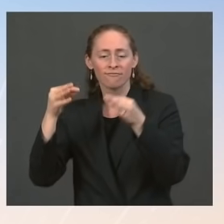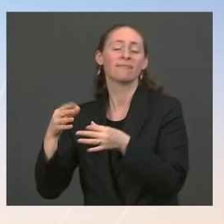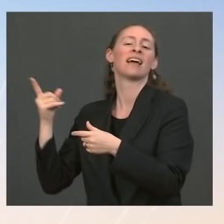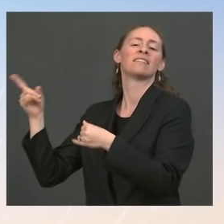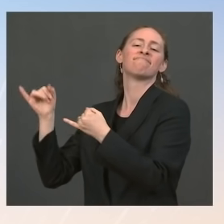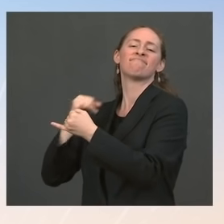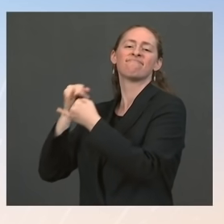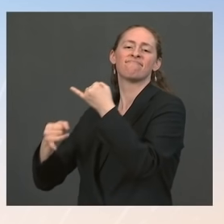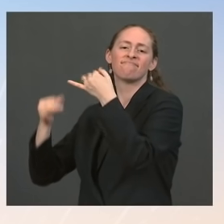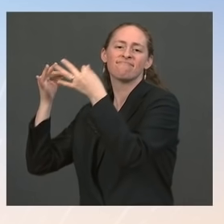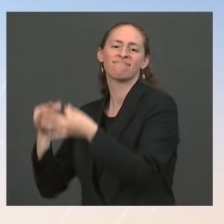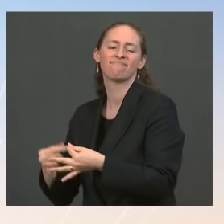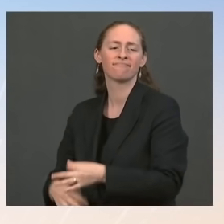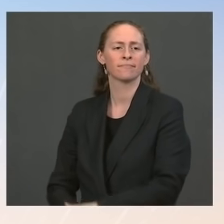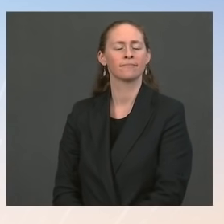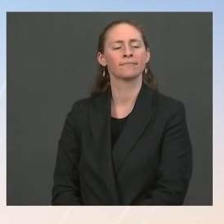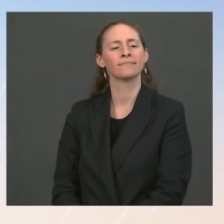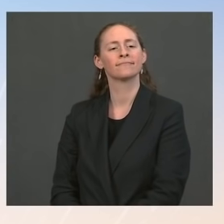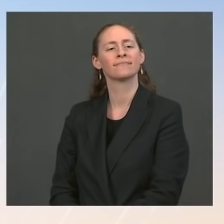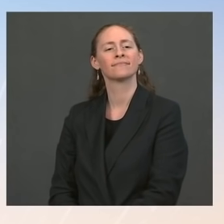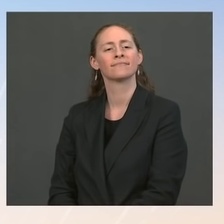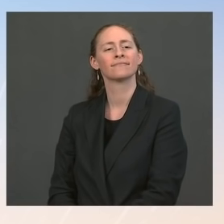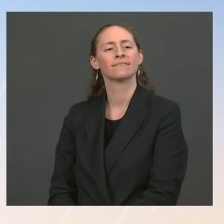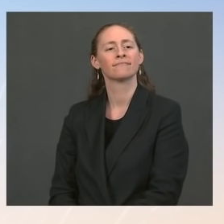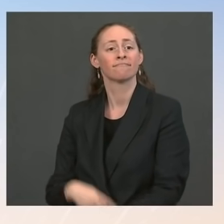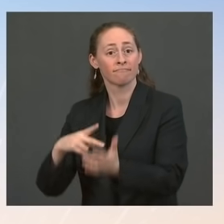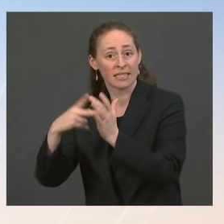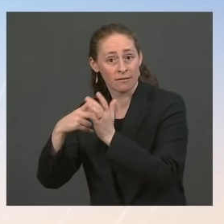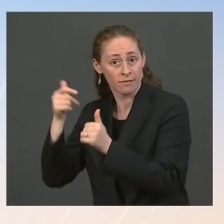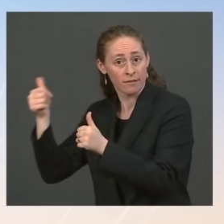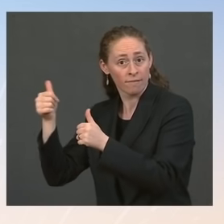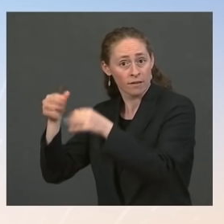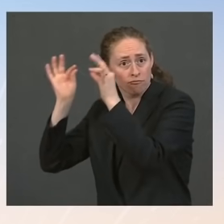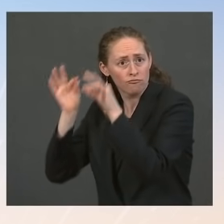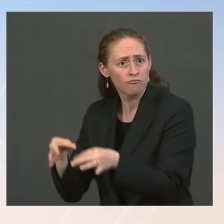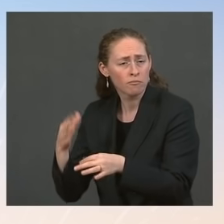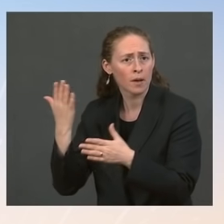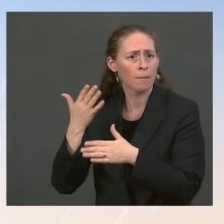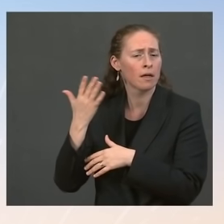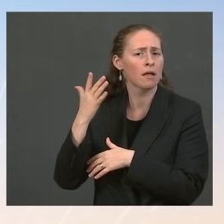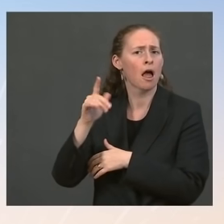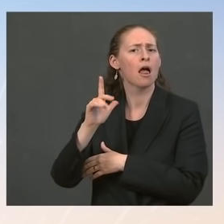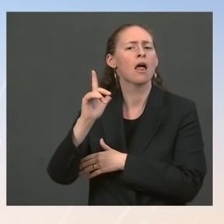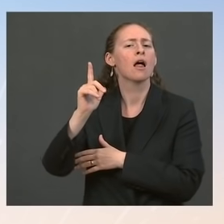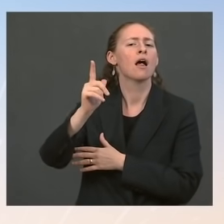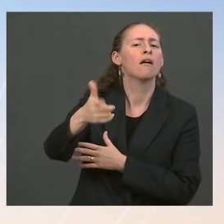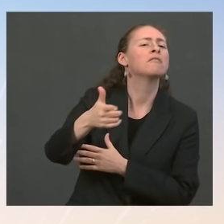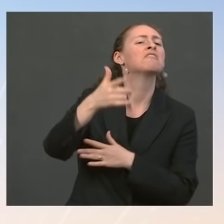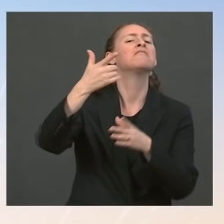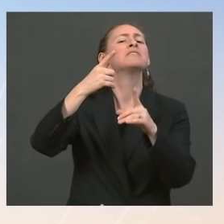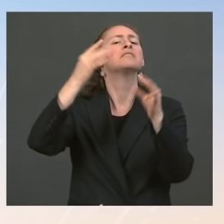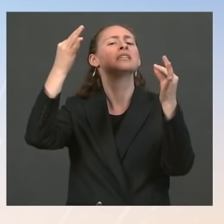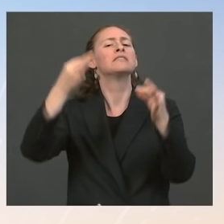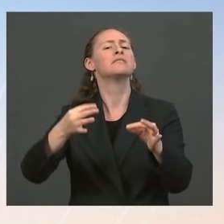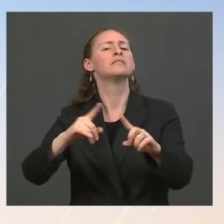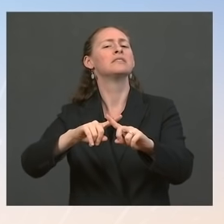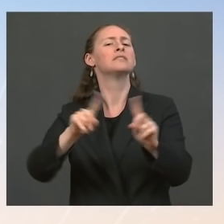gets to make this decision, knowing he may have to make further decisions going down the line -- so, not looking at the history -- what I think the public wants to know: